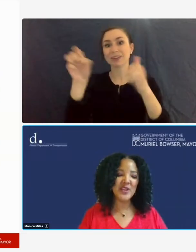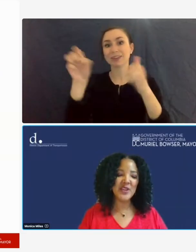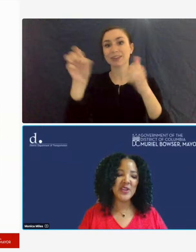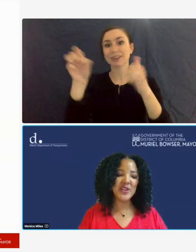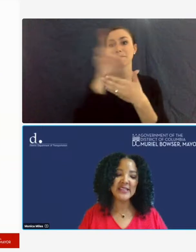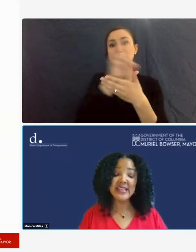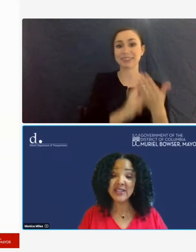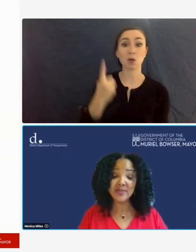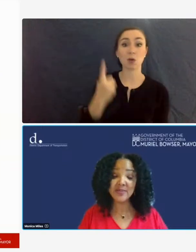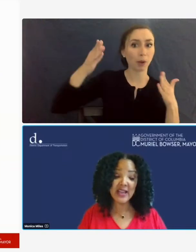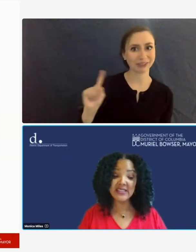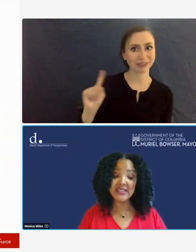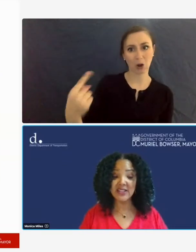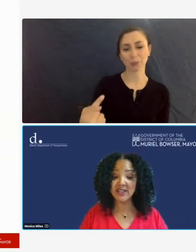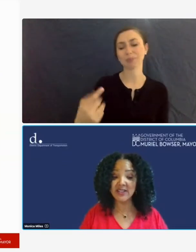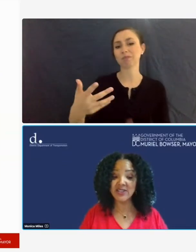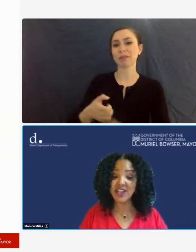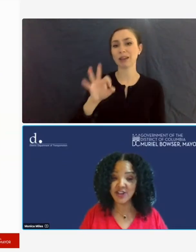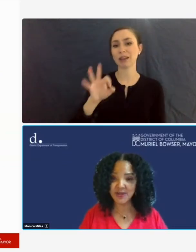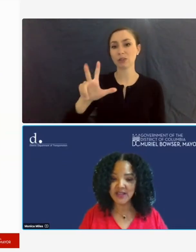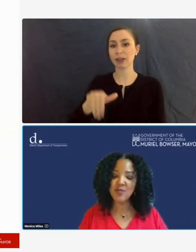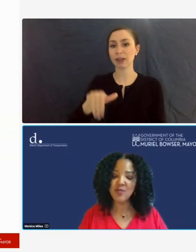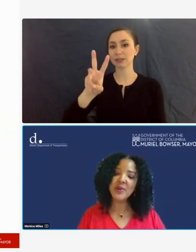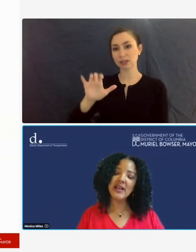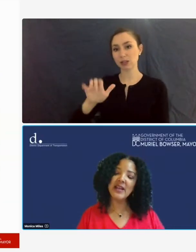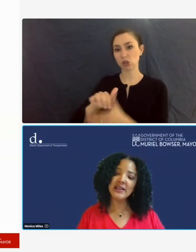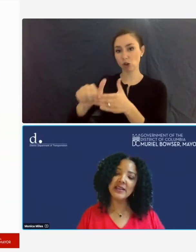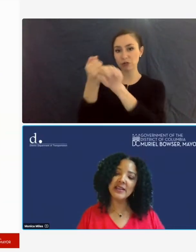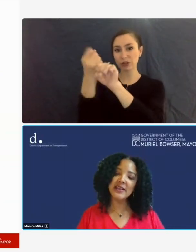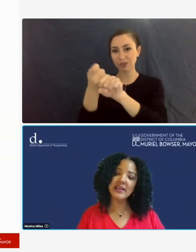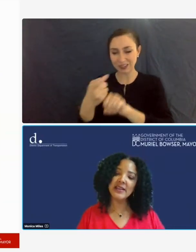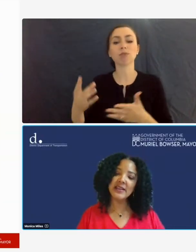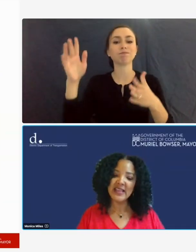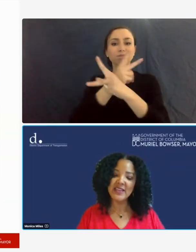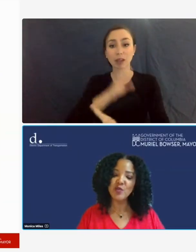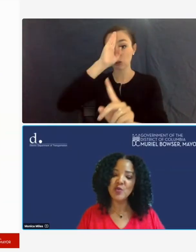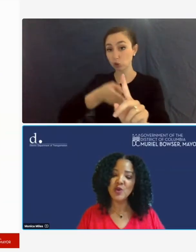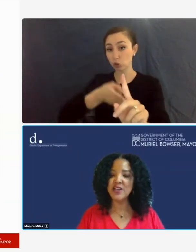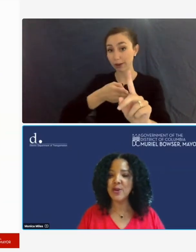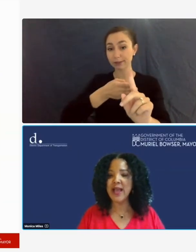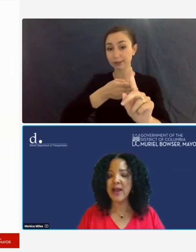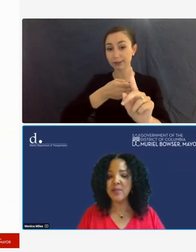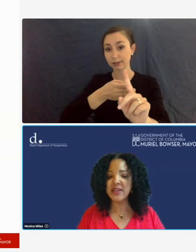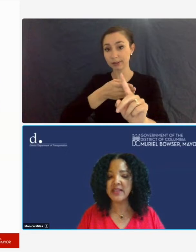a year and what we want to calculate is the direct salary expense and then we want to know how many